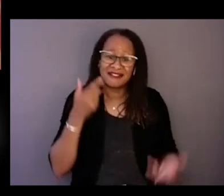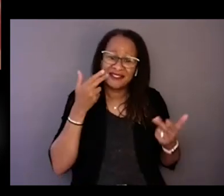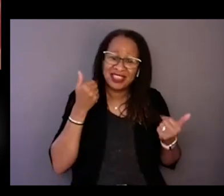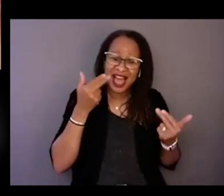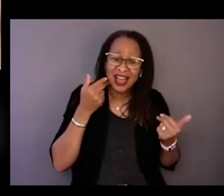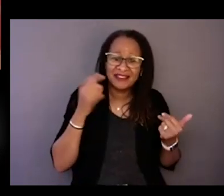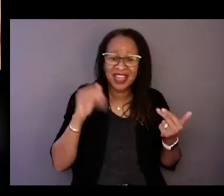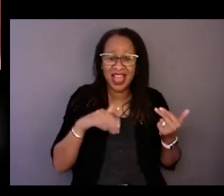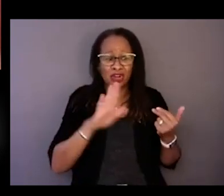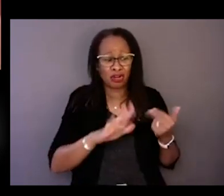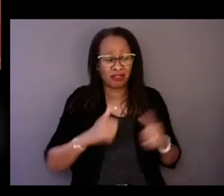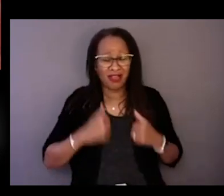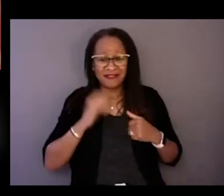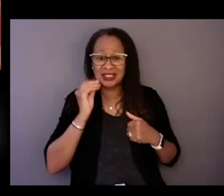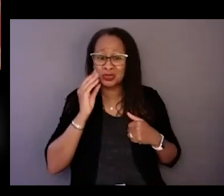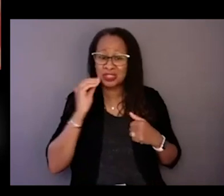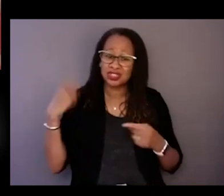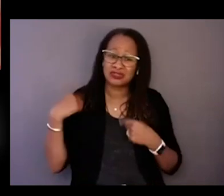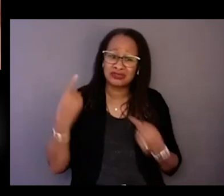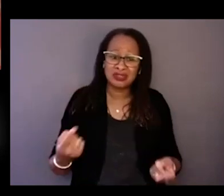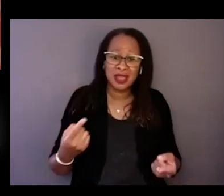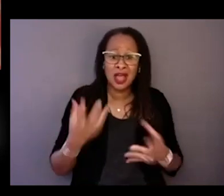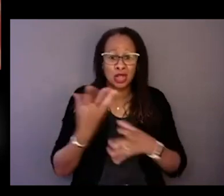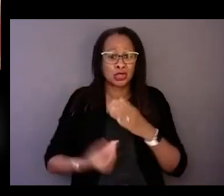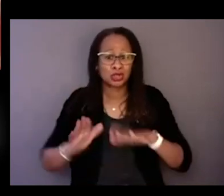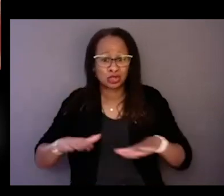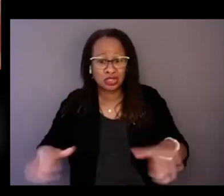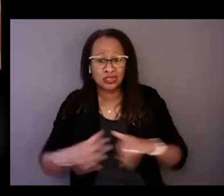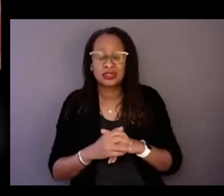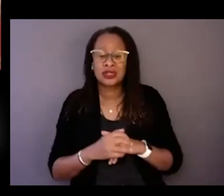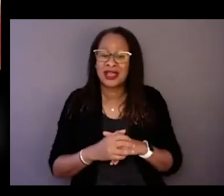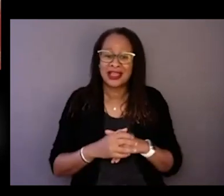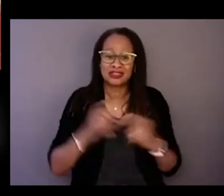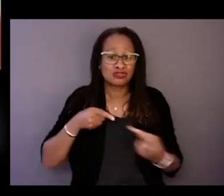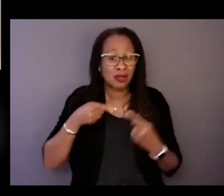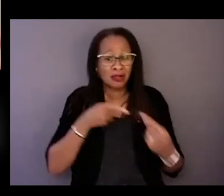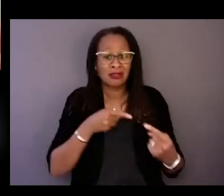her dealing with issues and experiencing a custody battle and all of that.